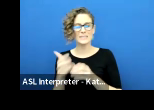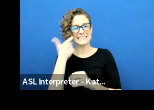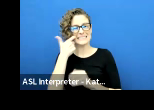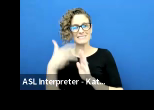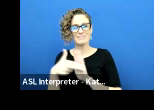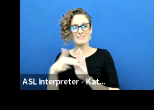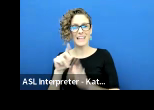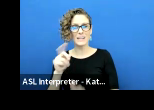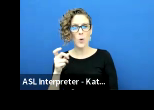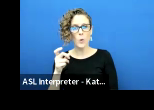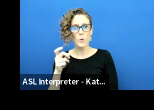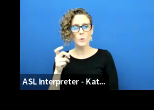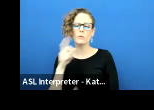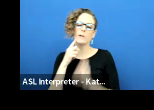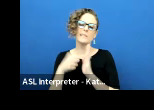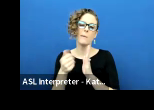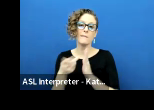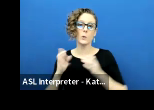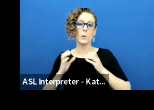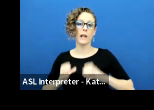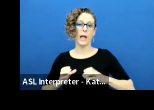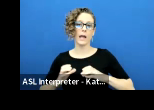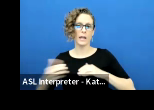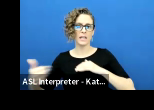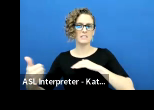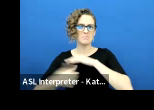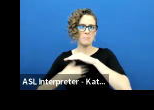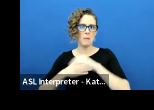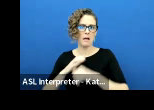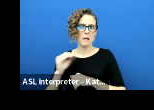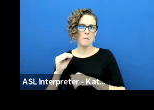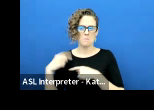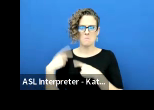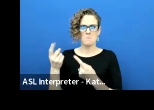that have come into me into our environment the last couple of months who are both new